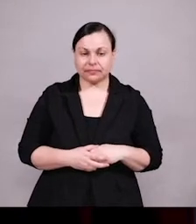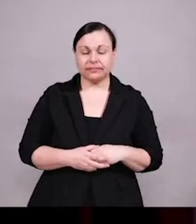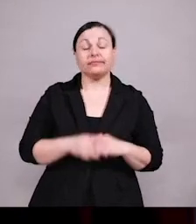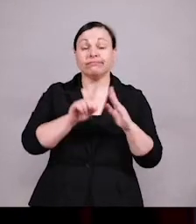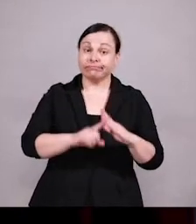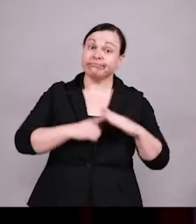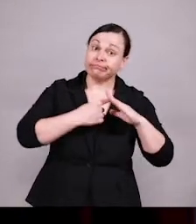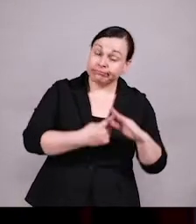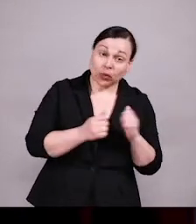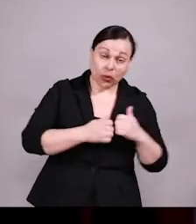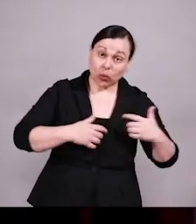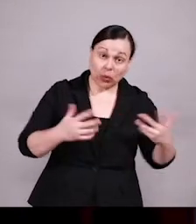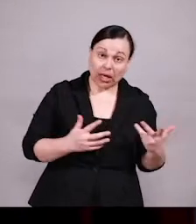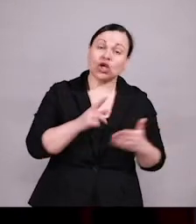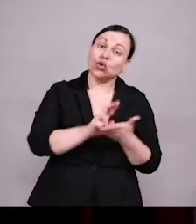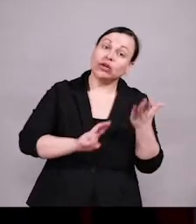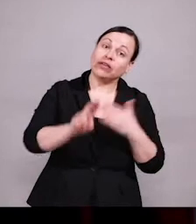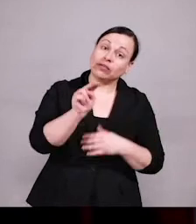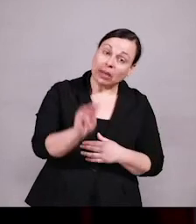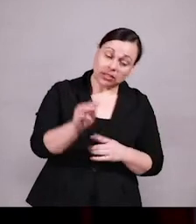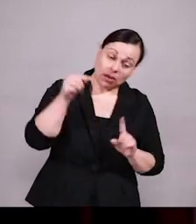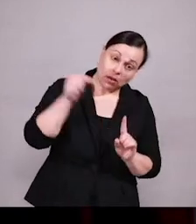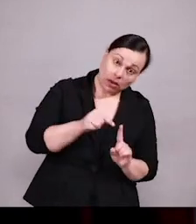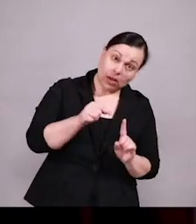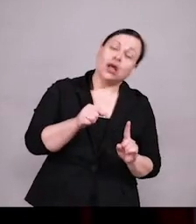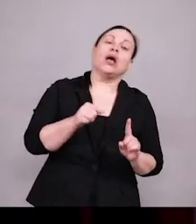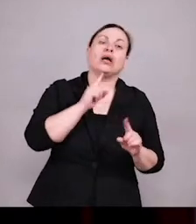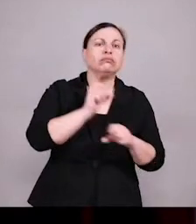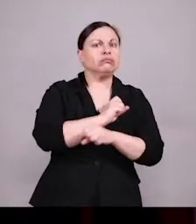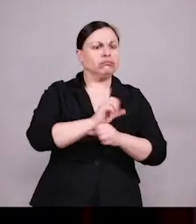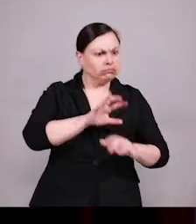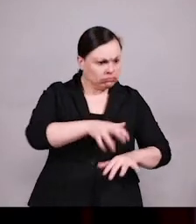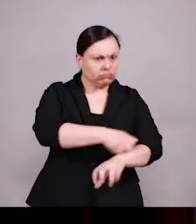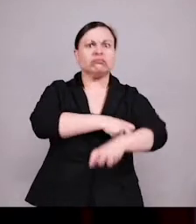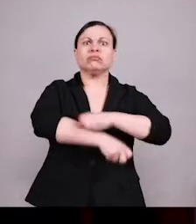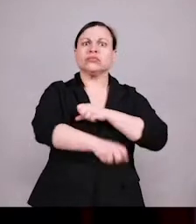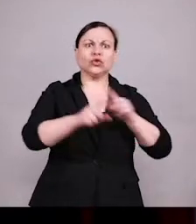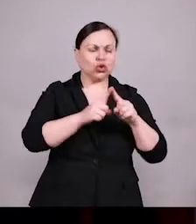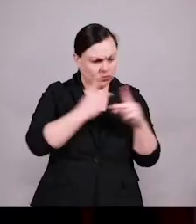To begin with, the University of new Mexico quickly rose to the challenges of navigating